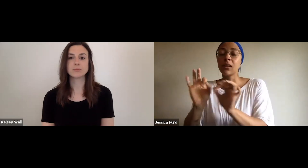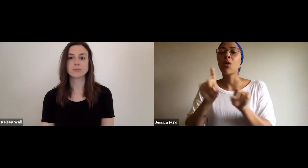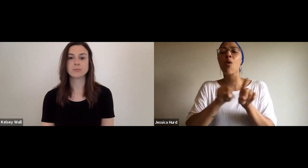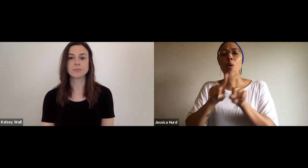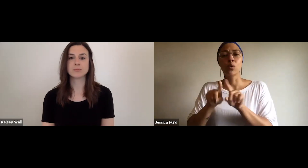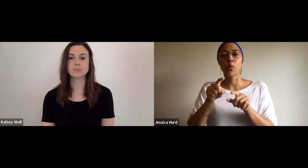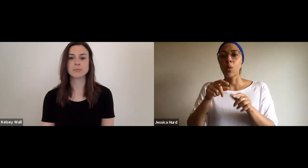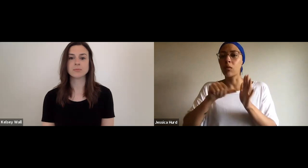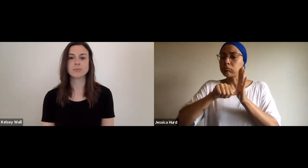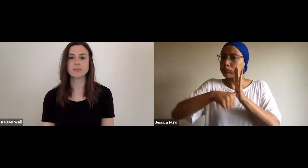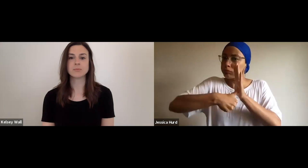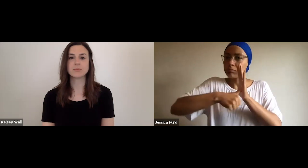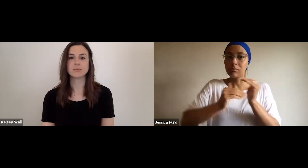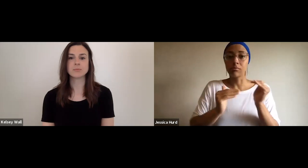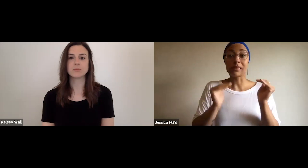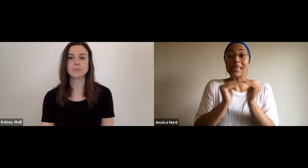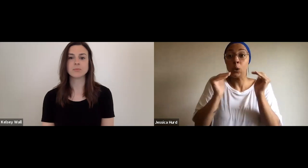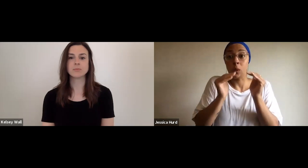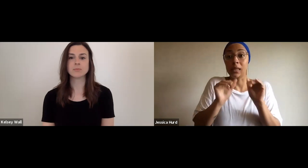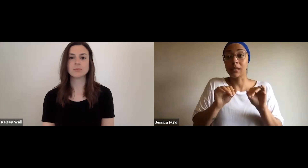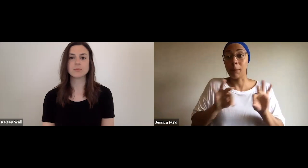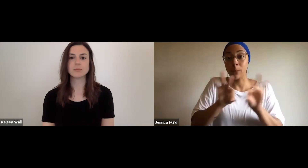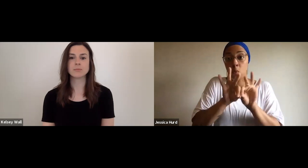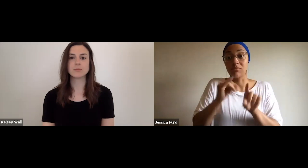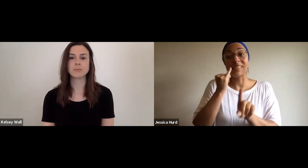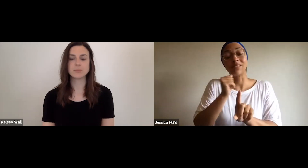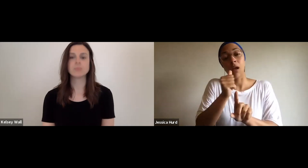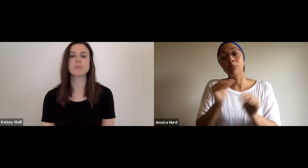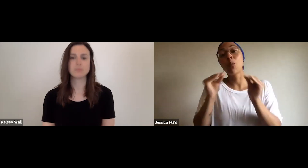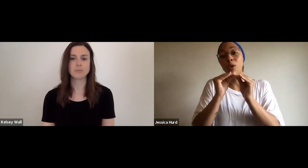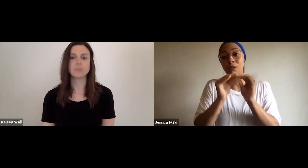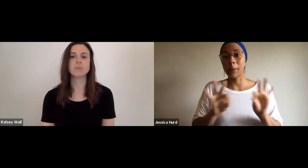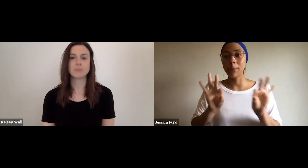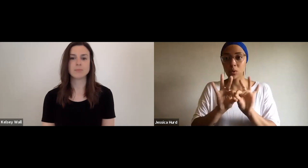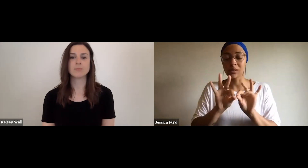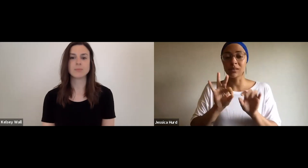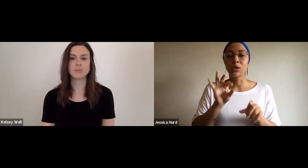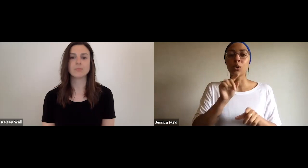and some of the coping strategies that can go with them, and it's equally important...